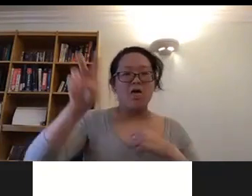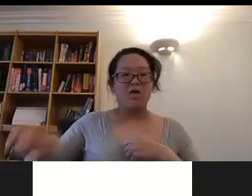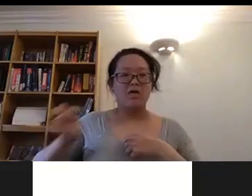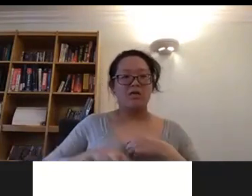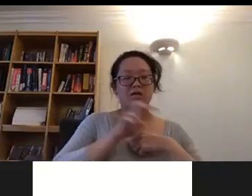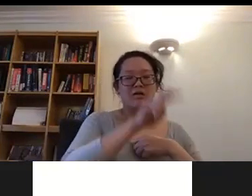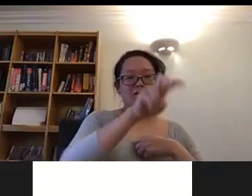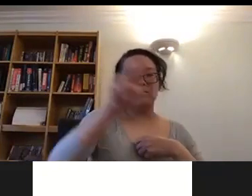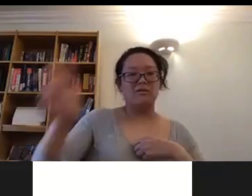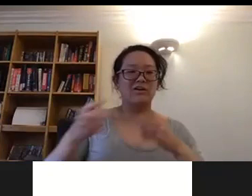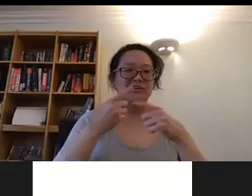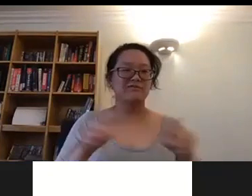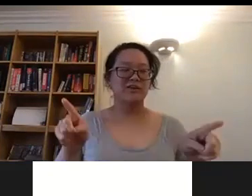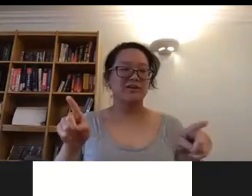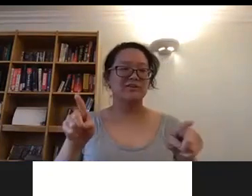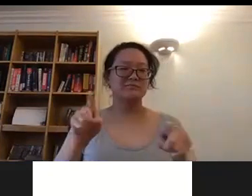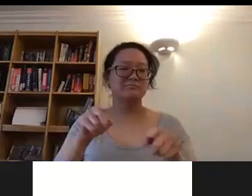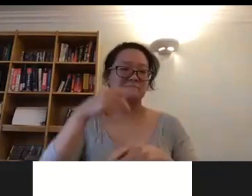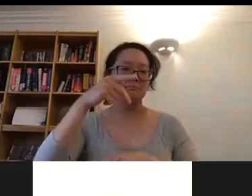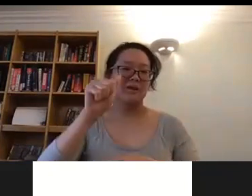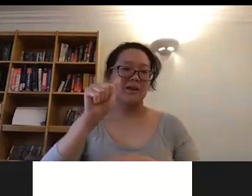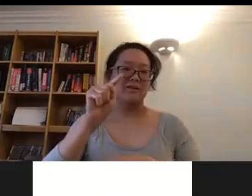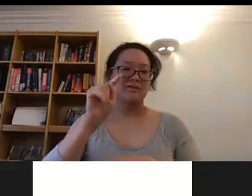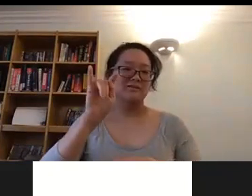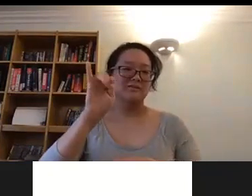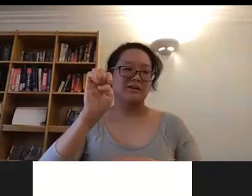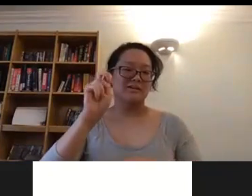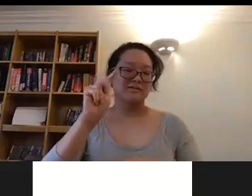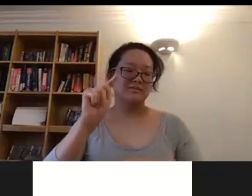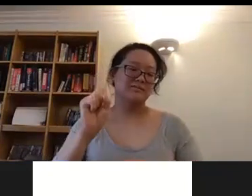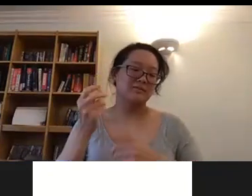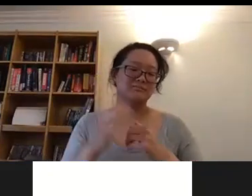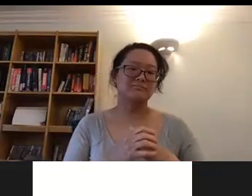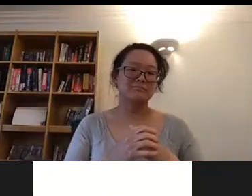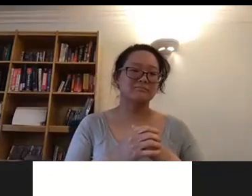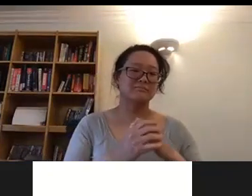been no interpreters there and they've had to go from hospital to hospital, trying to find a place with an interpreter.